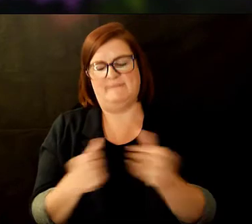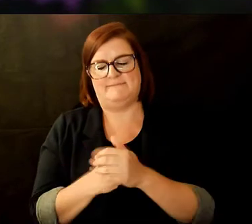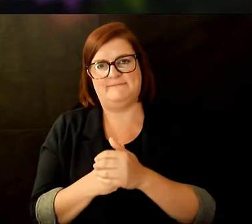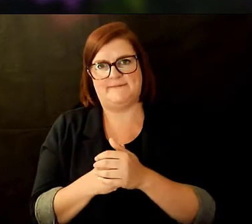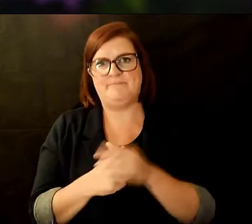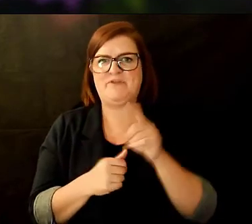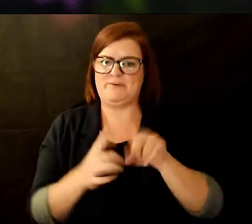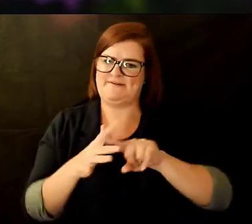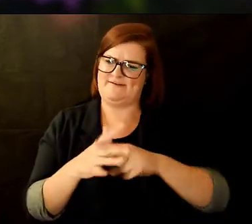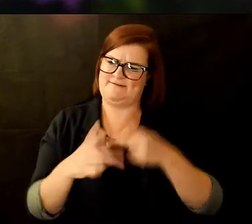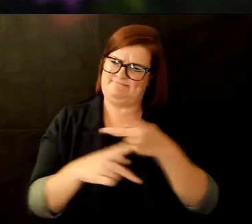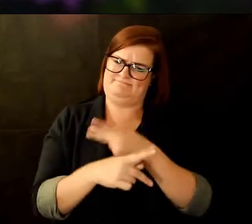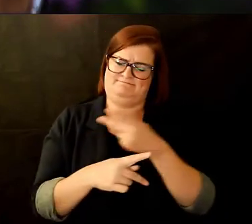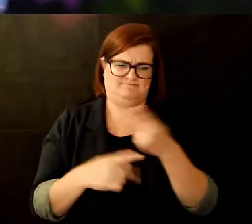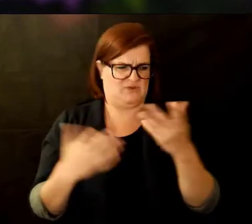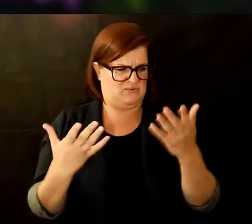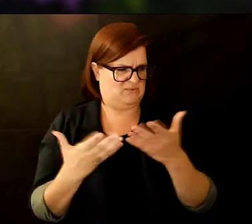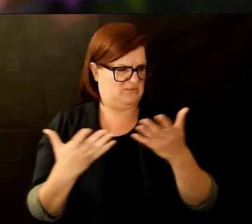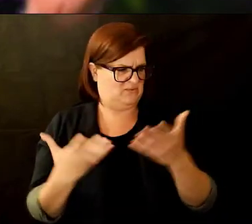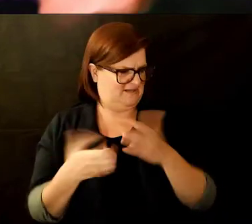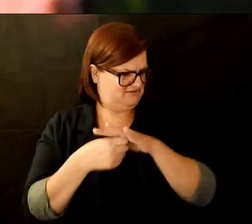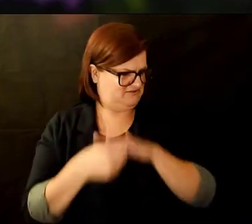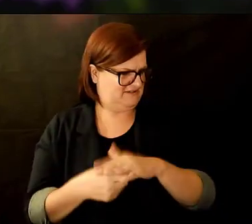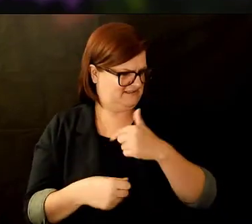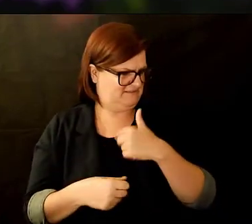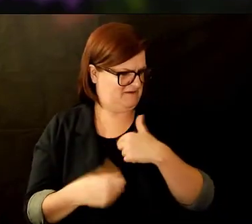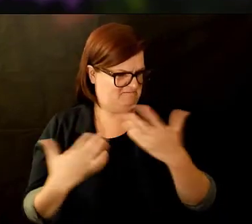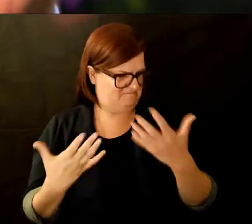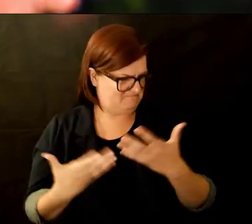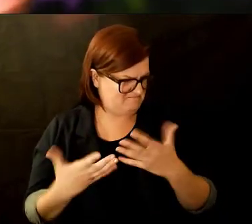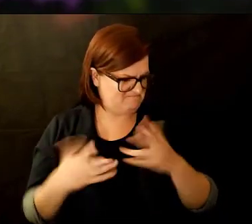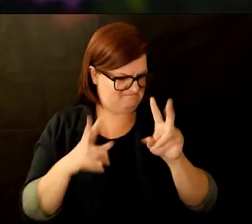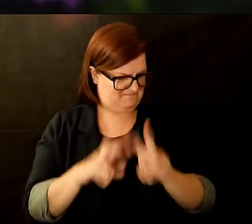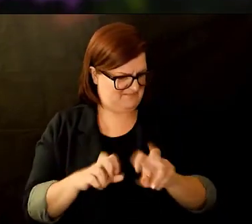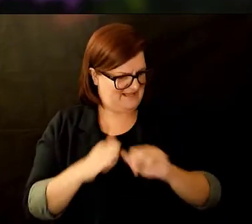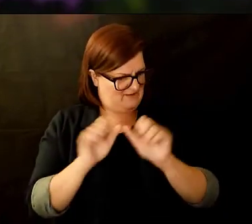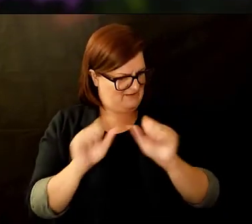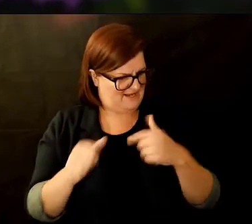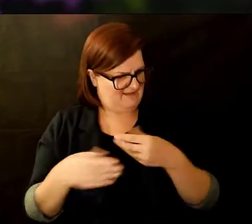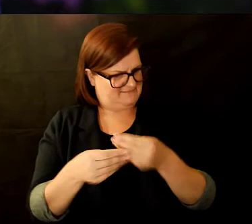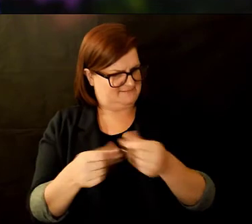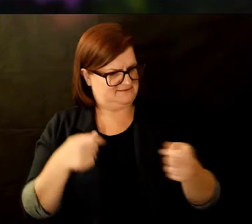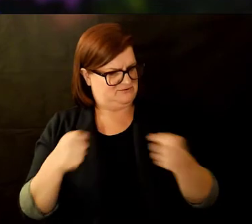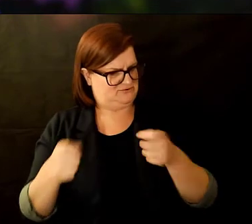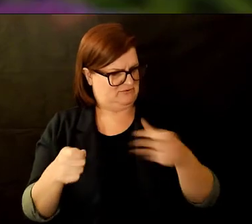can start to figure out what is this thing that's stressing me and how can I get control over that.